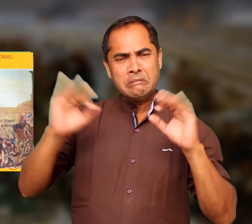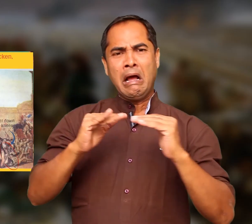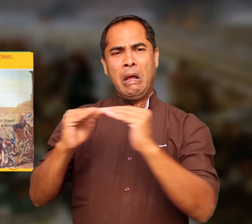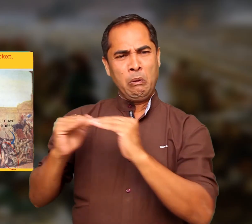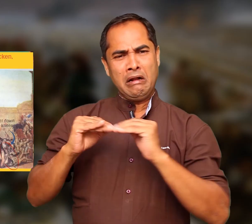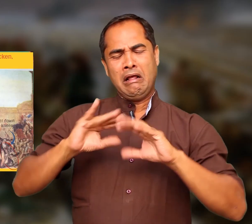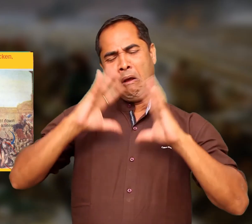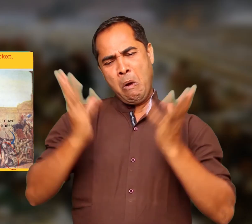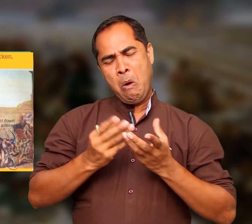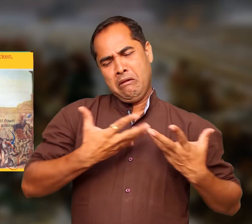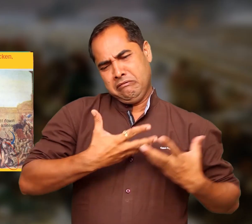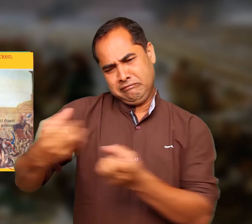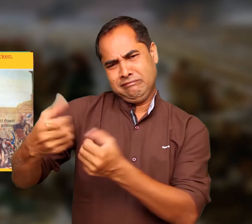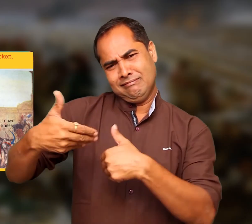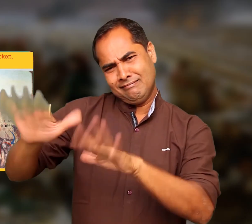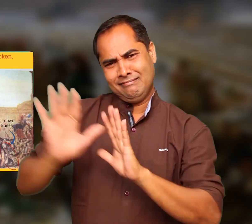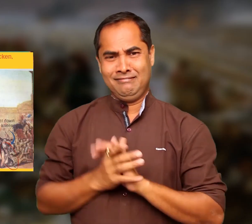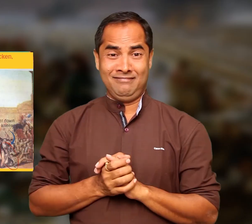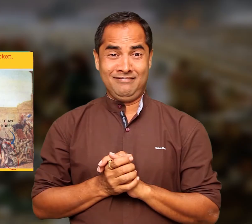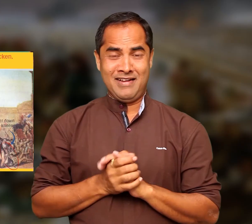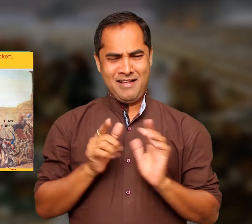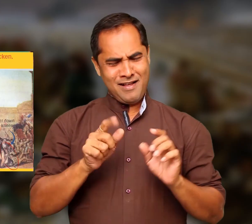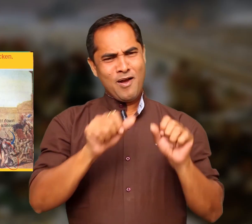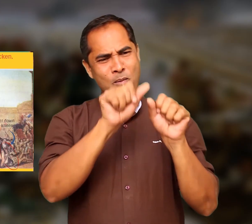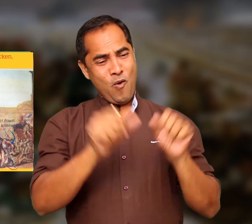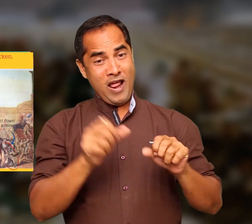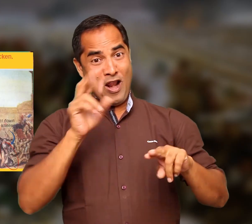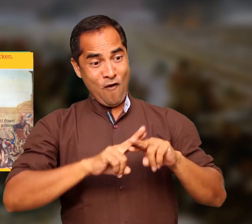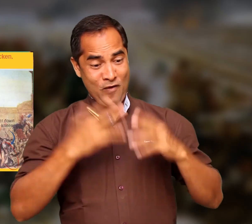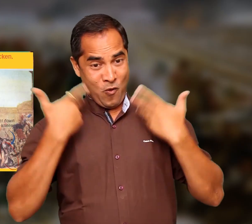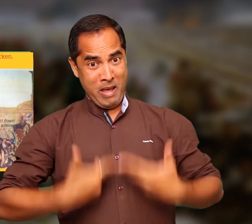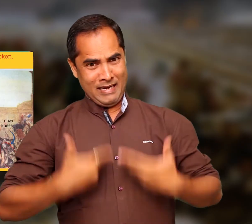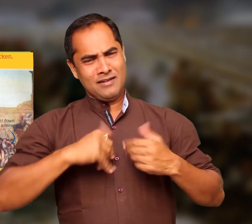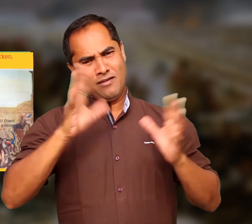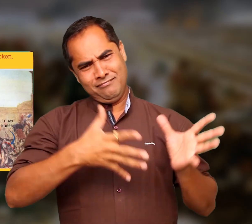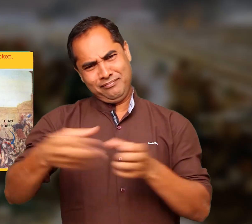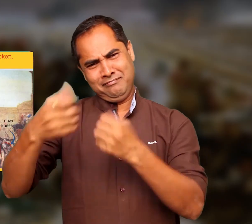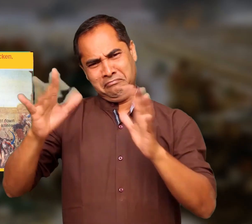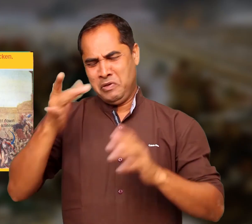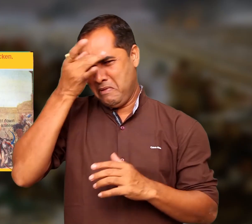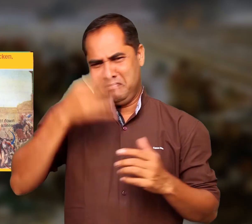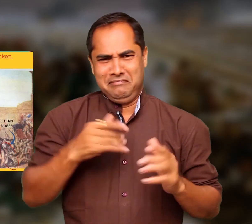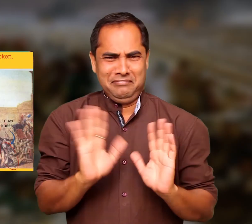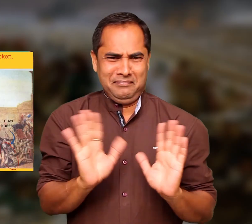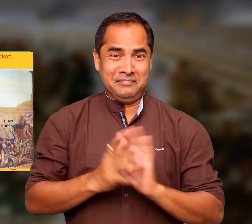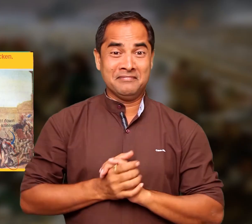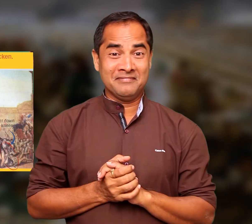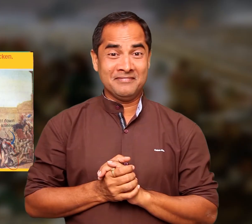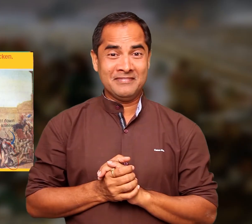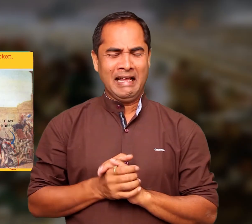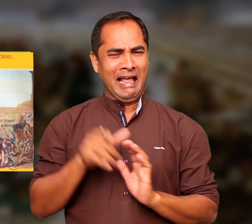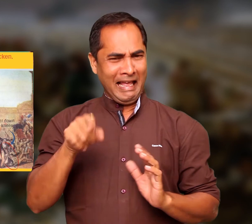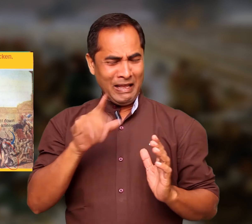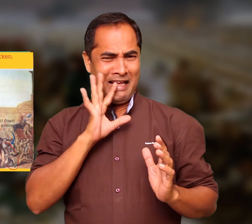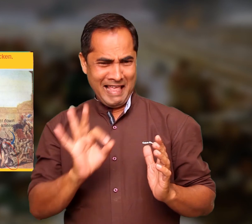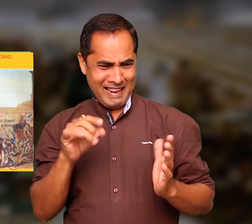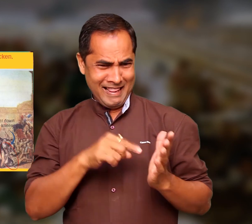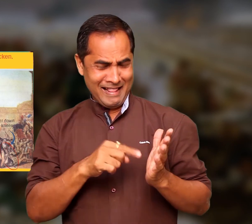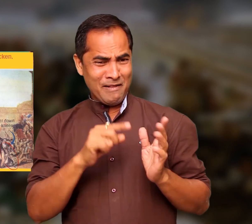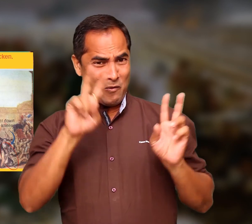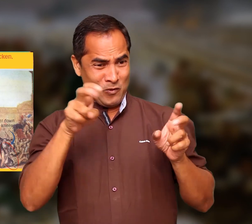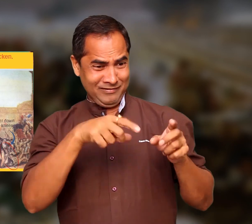us, the model of humanity. Take it we don't really want it. This is truly